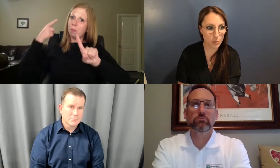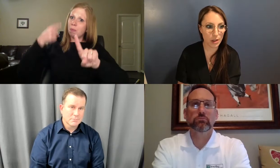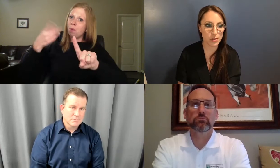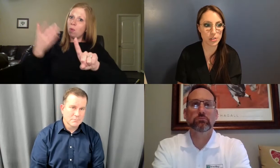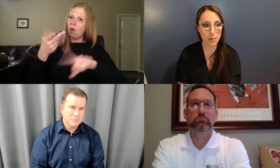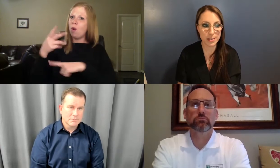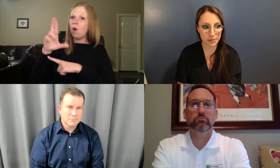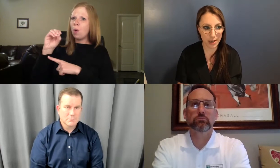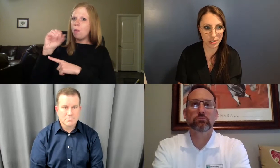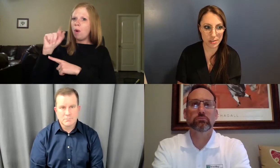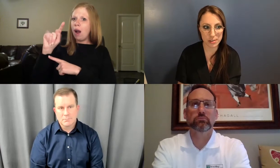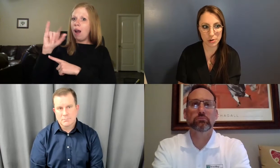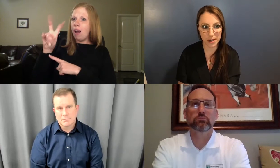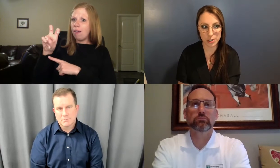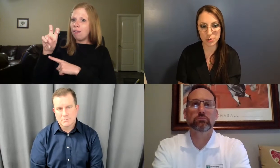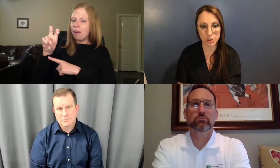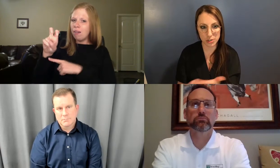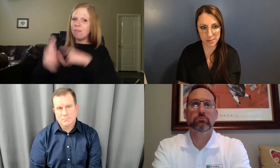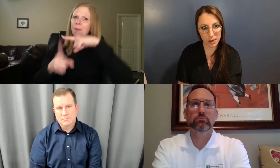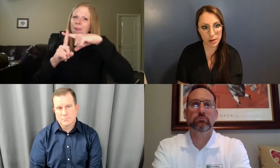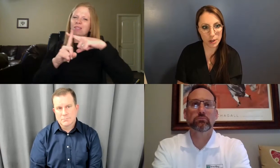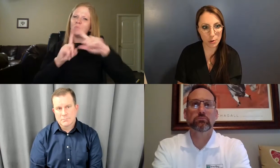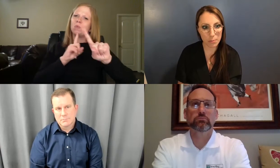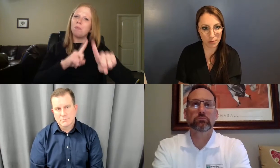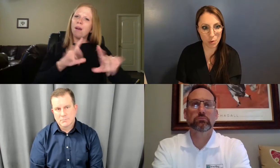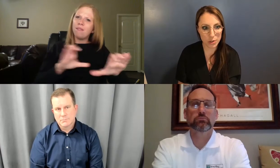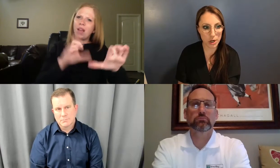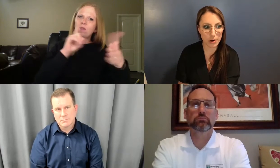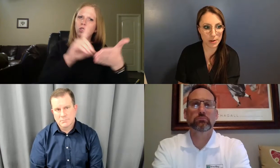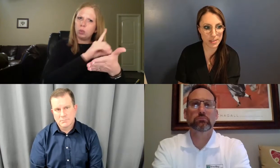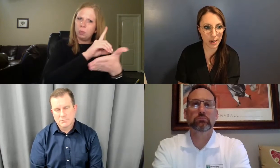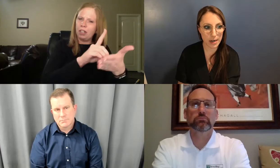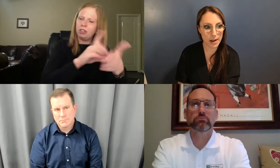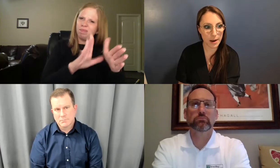as well as responsive action to discrimination, which is part of what we're talking about tonight.